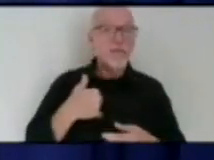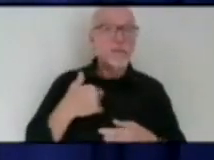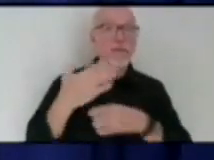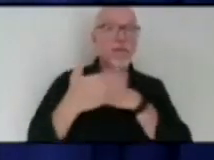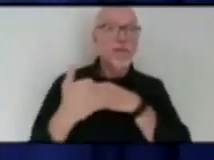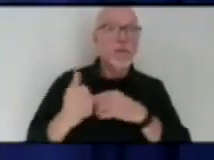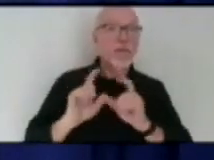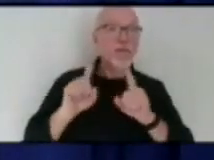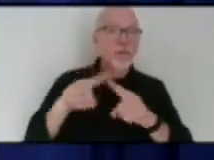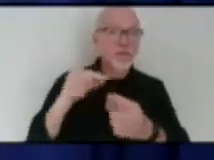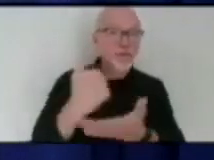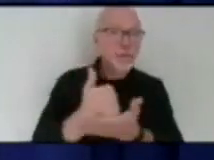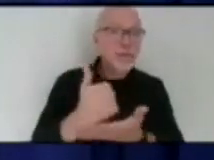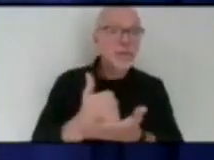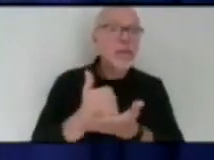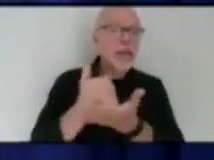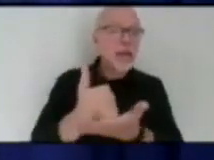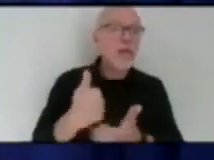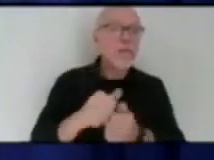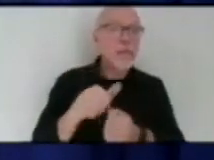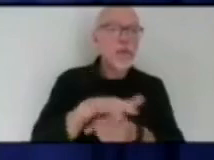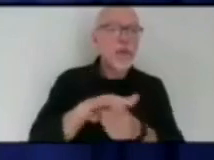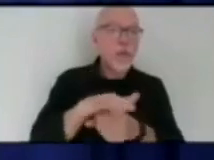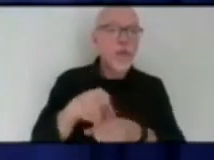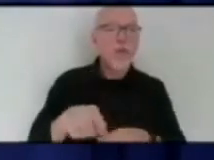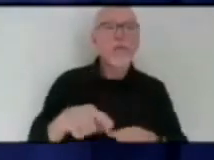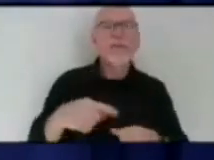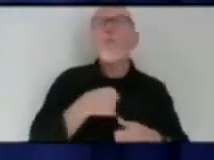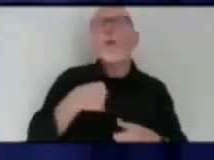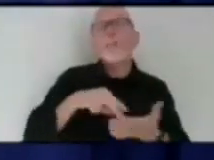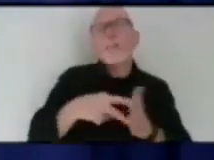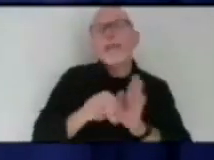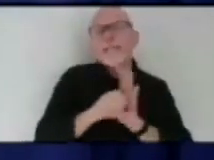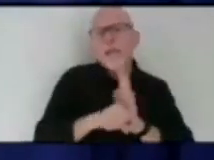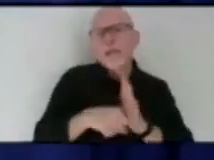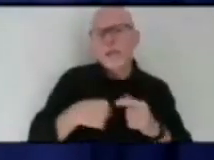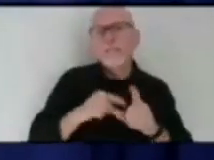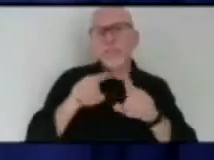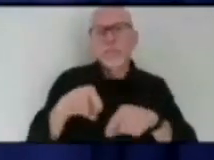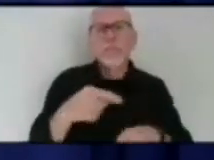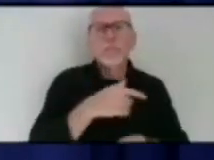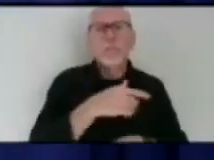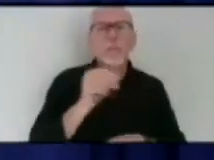and to help with locals that be in the state. Um, and and compliance sometimes